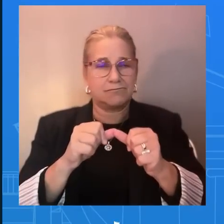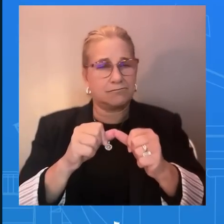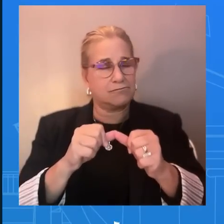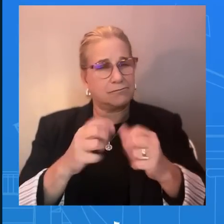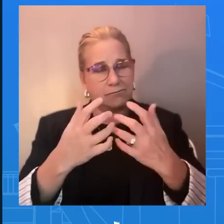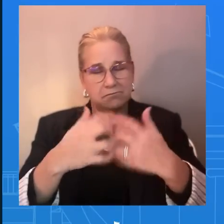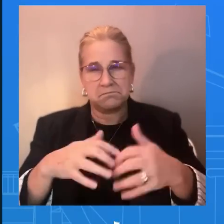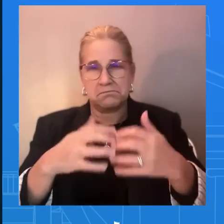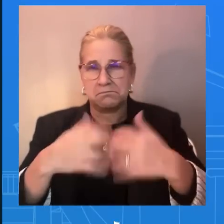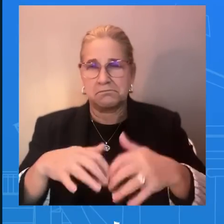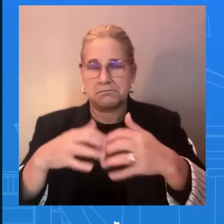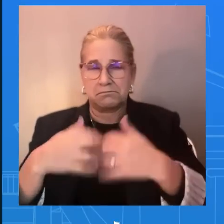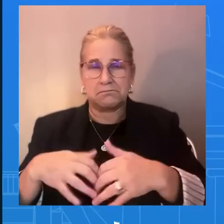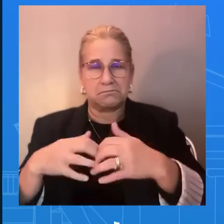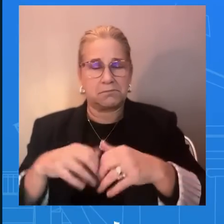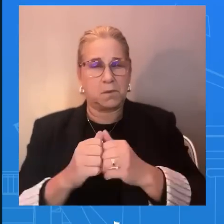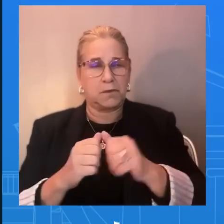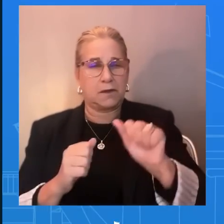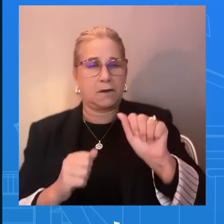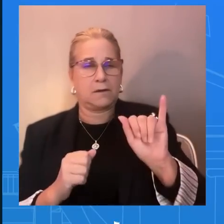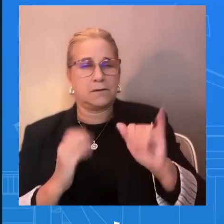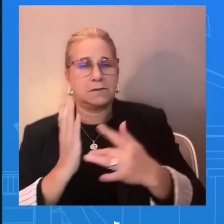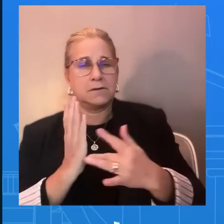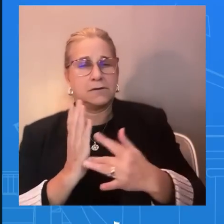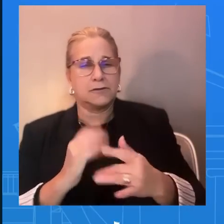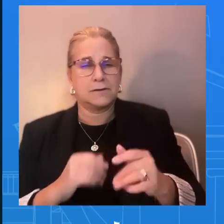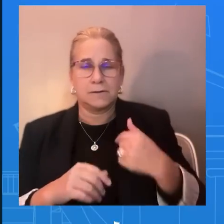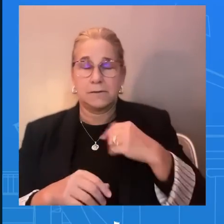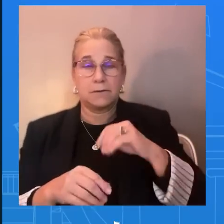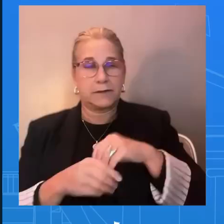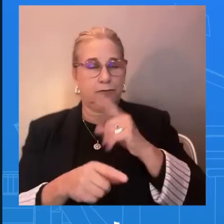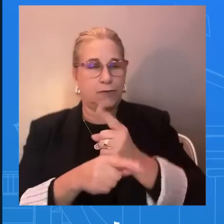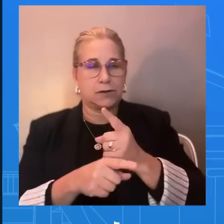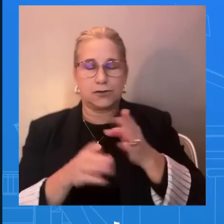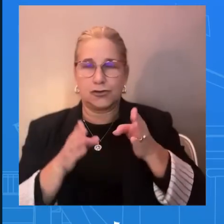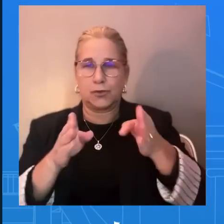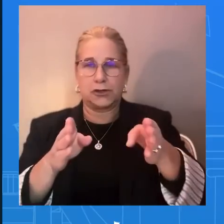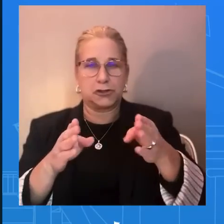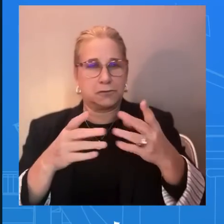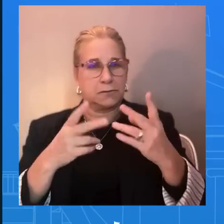The Press: Thanks, Karine. Ms. Jean-Pierre: All right. Thanks, everybody. Thanks, everyone. The Press: Thanks, Karine.